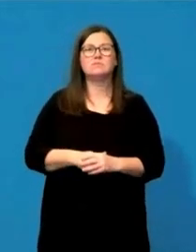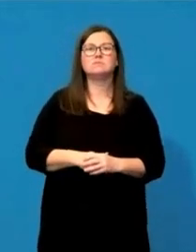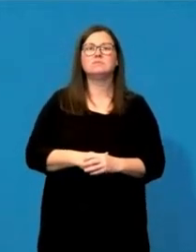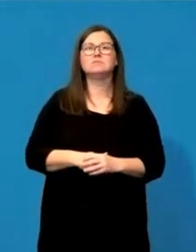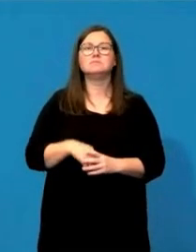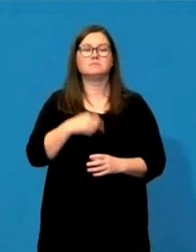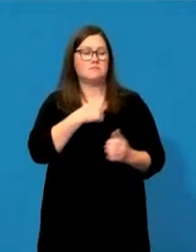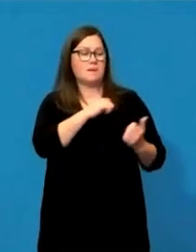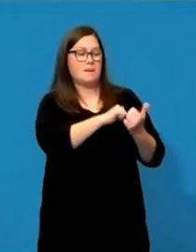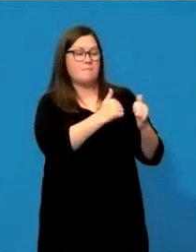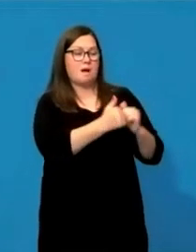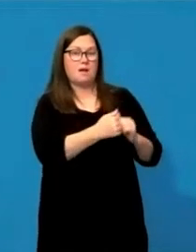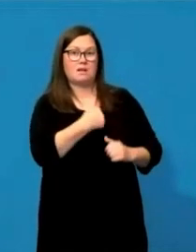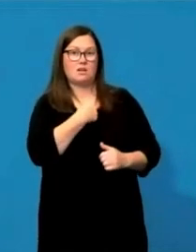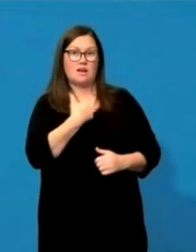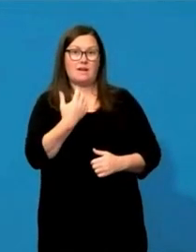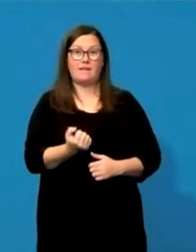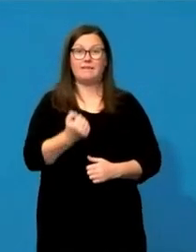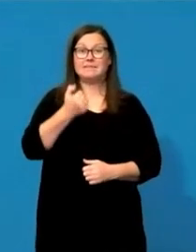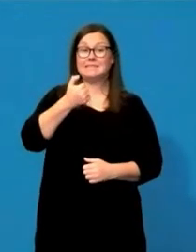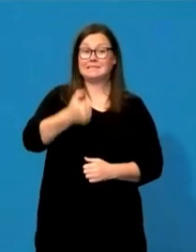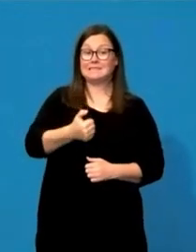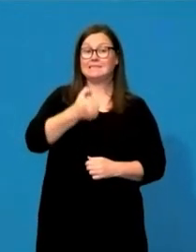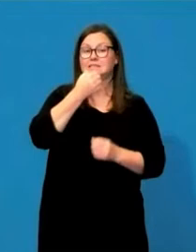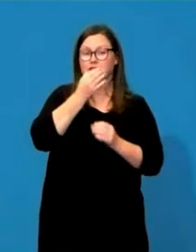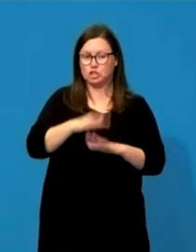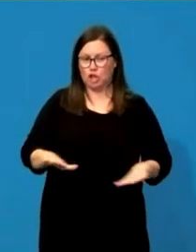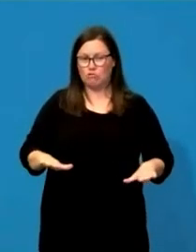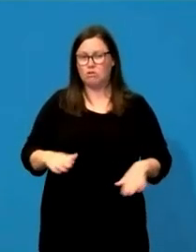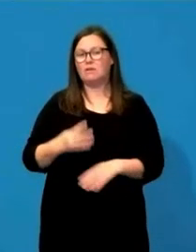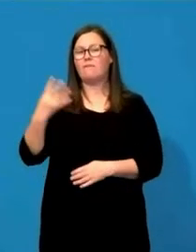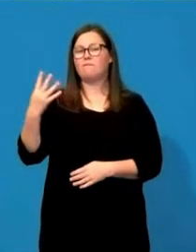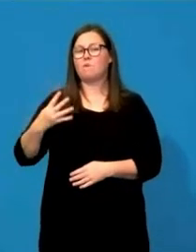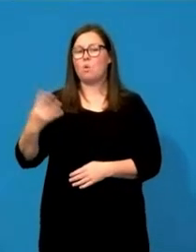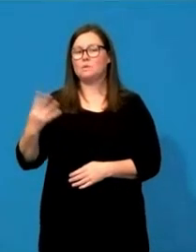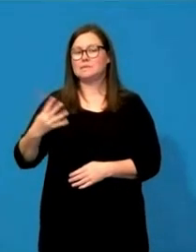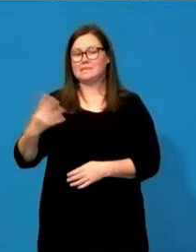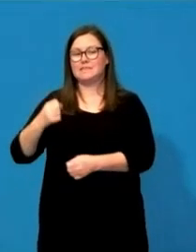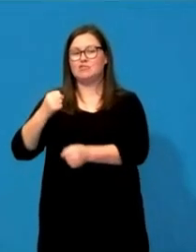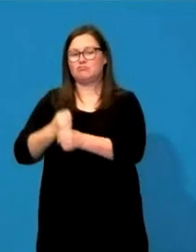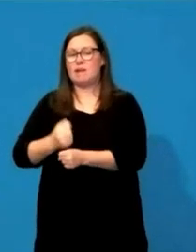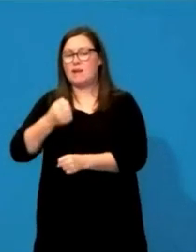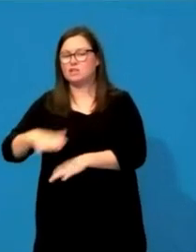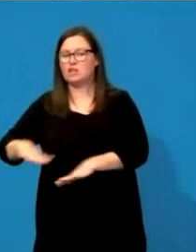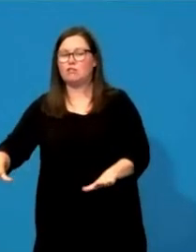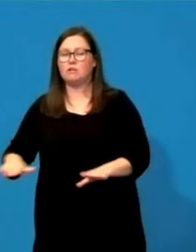and 14 grand children as well. And three of those grandchildren are also Ronita's children?